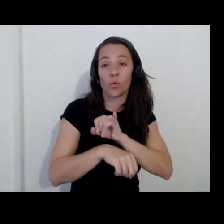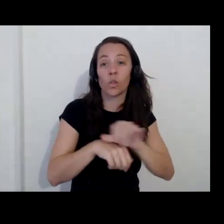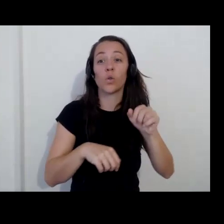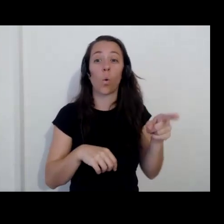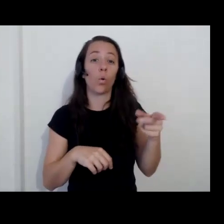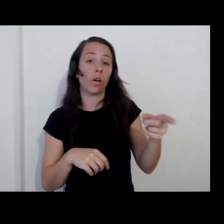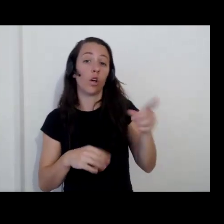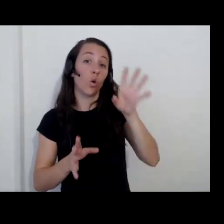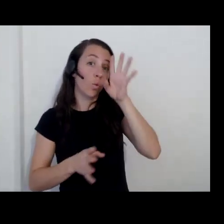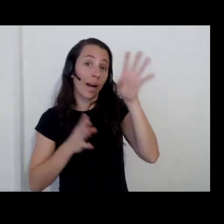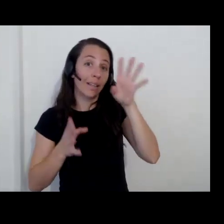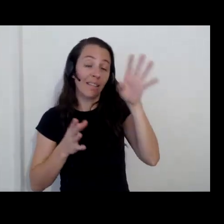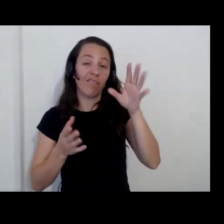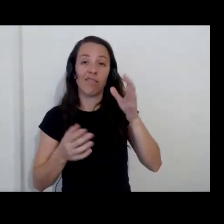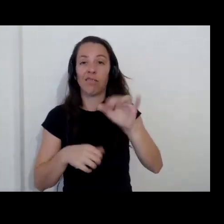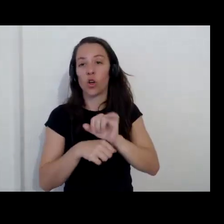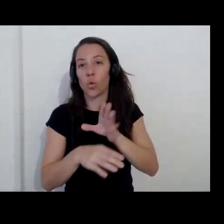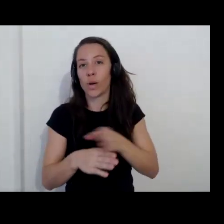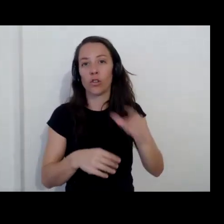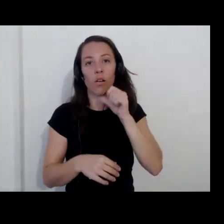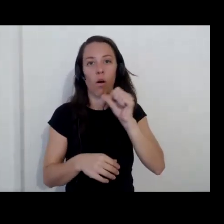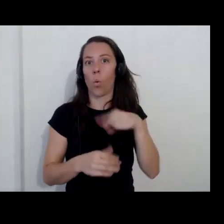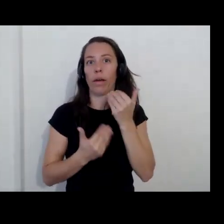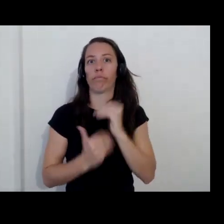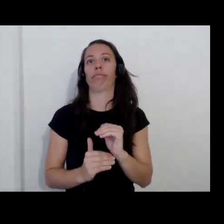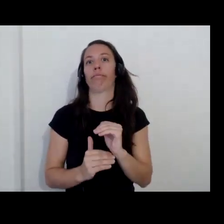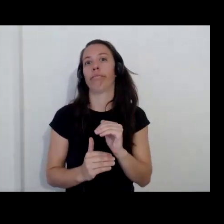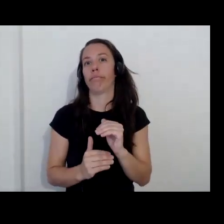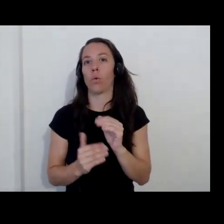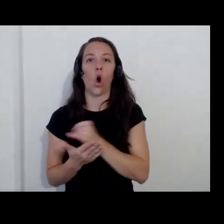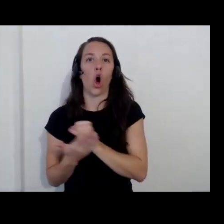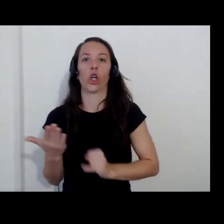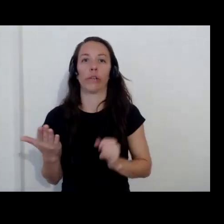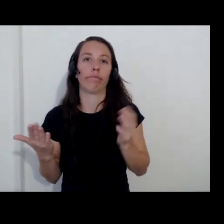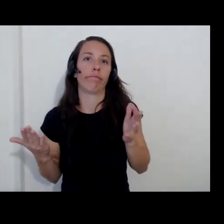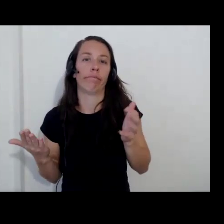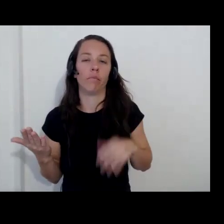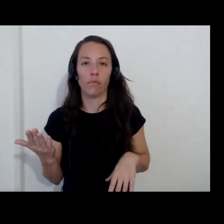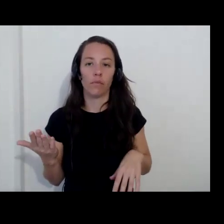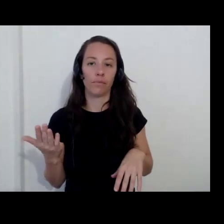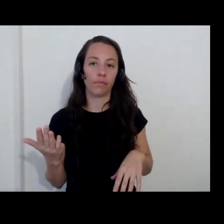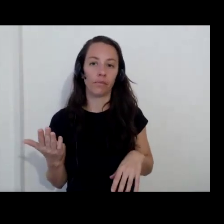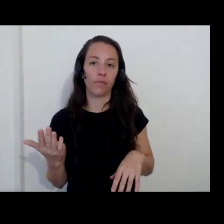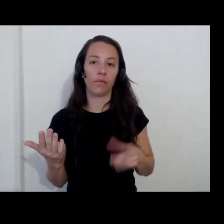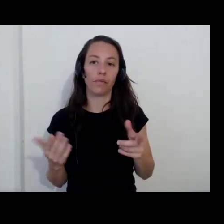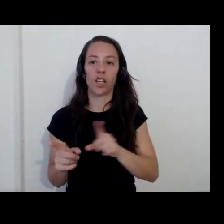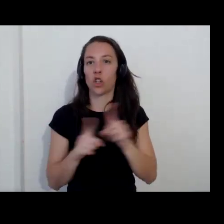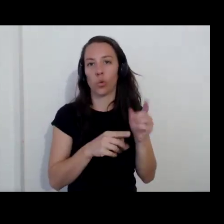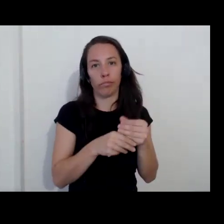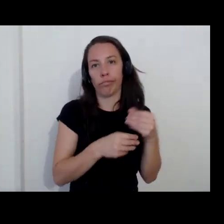So creative careers are not just confined to artistic pursuits alone. There's also all of these different innovative